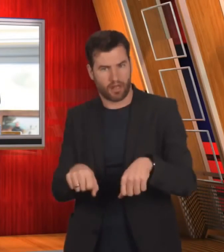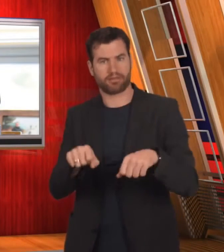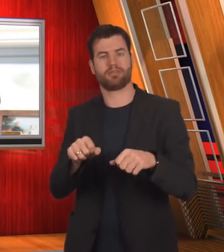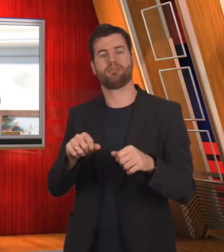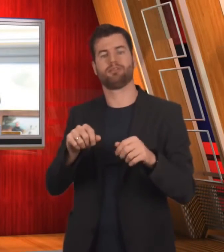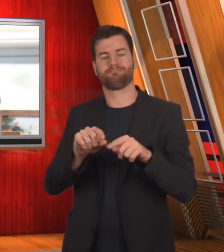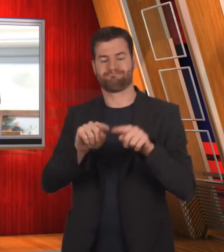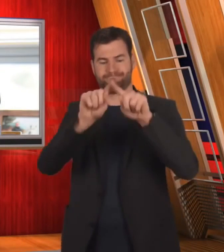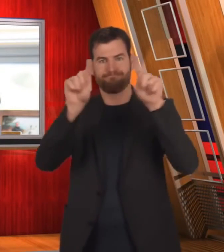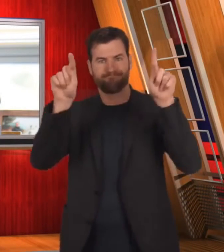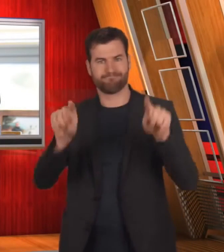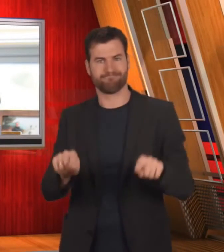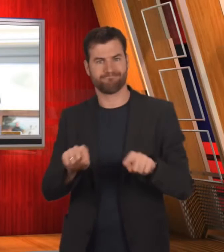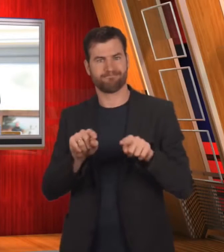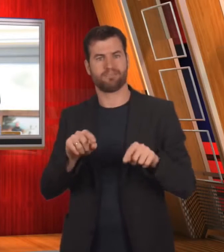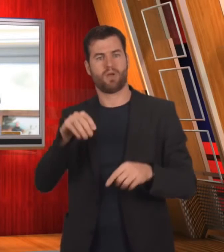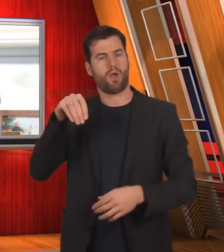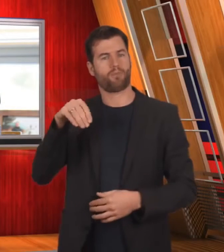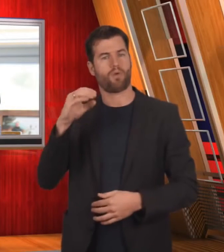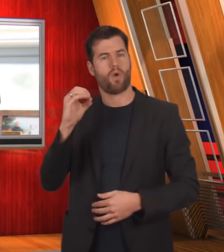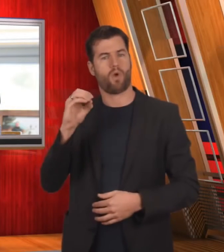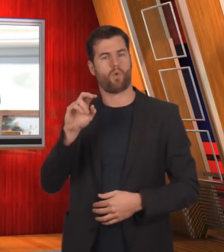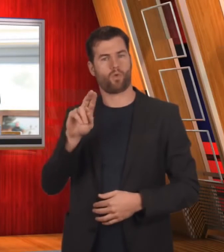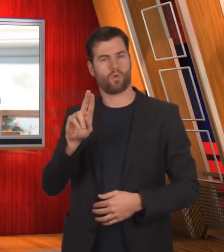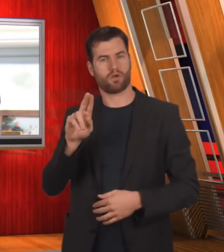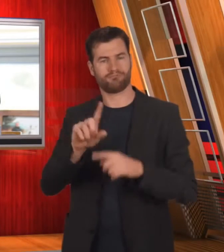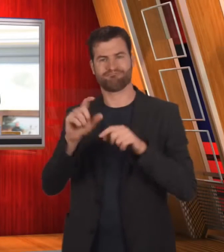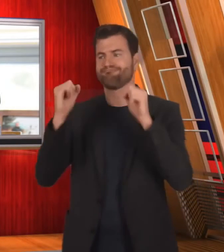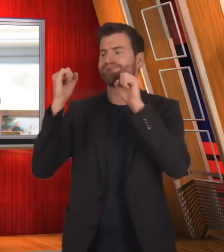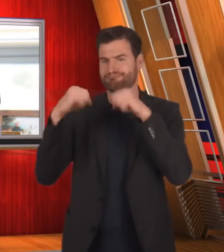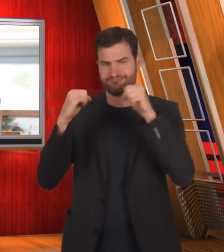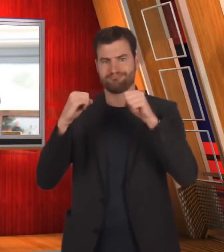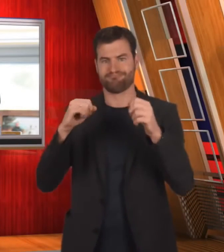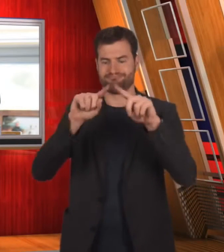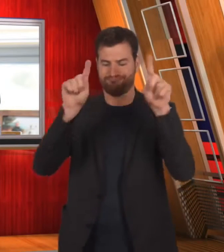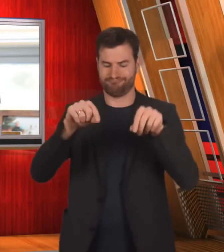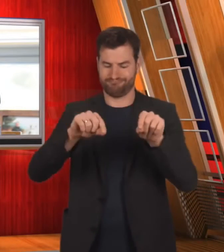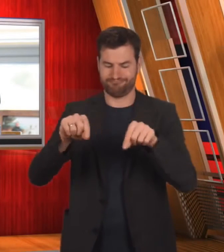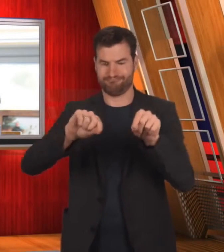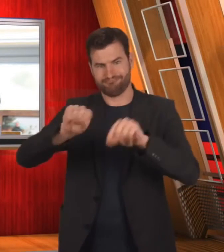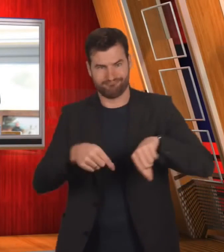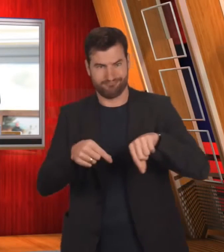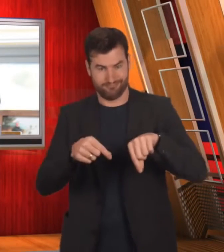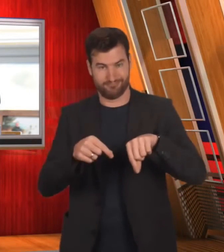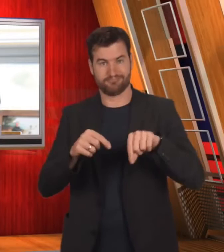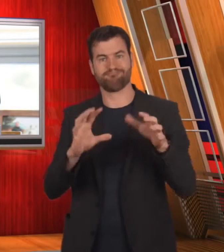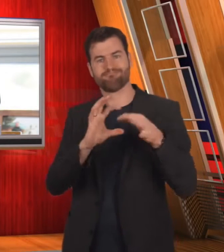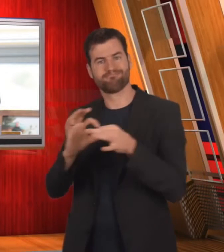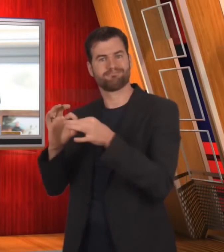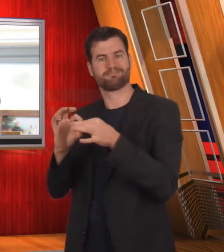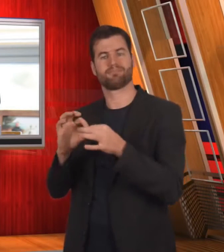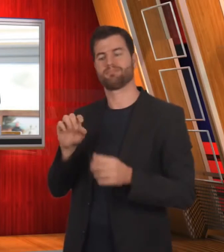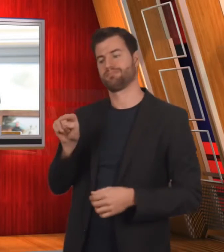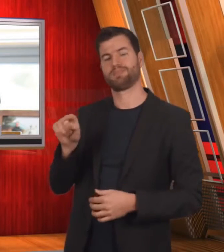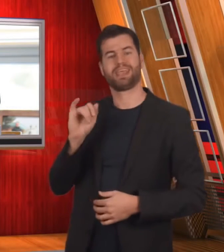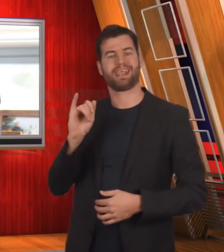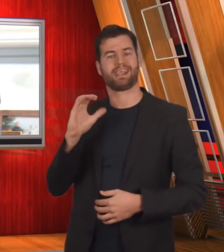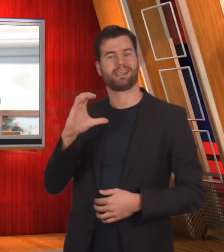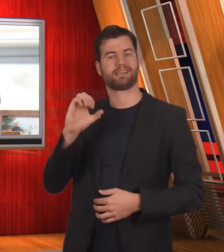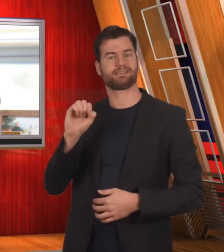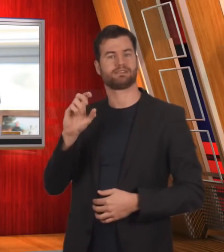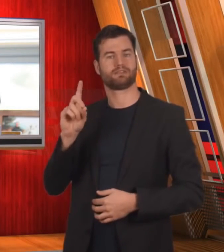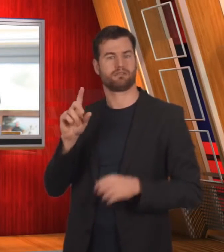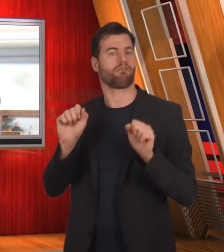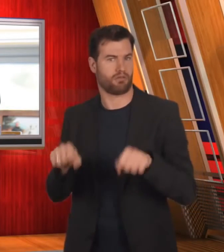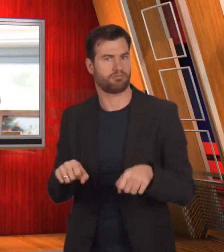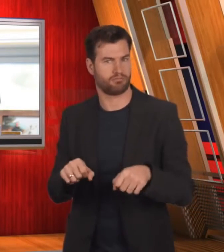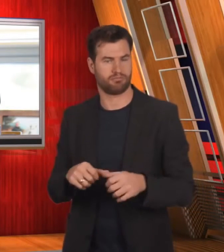sign a separate MOU with the ICSD.